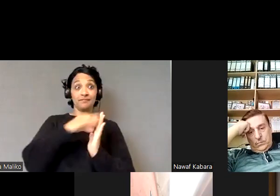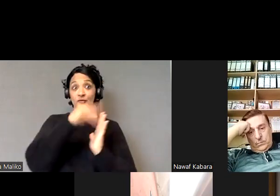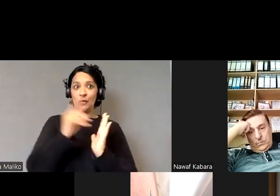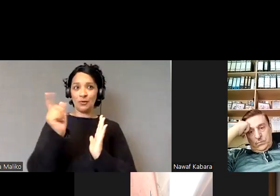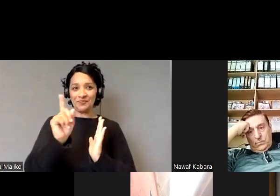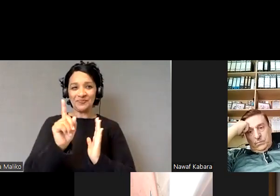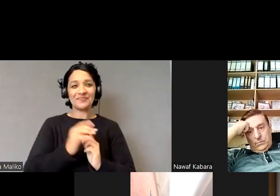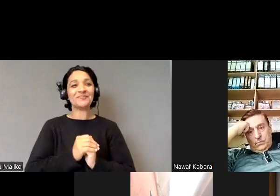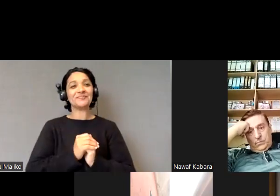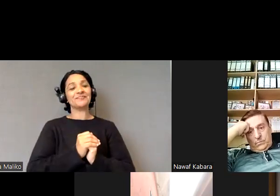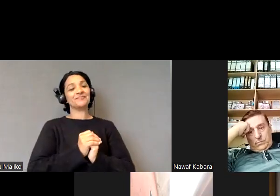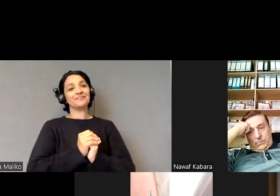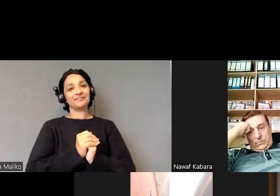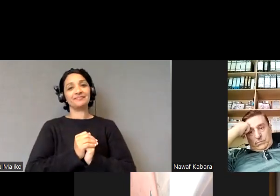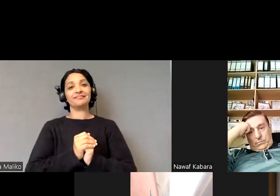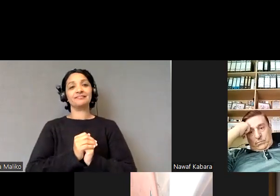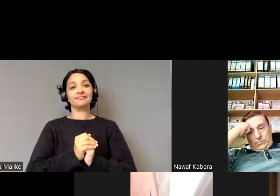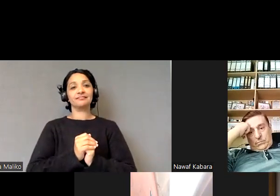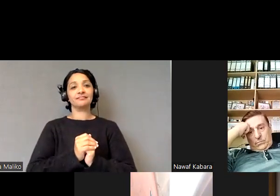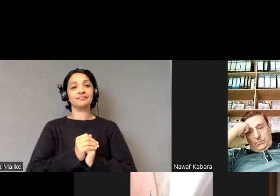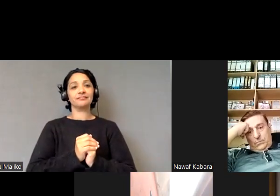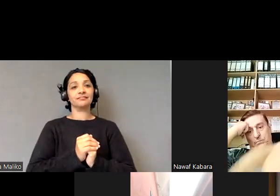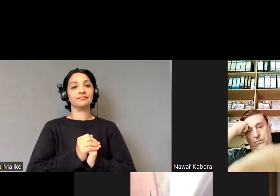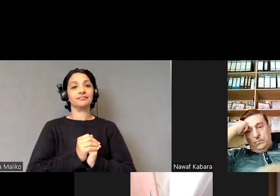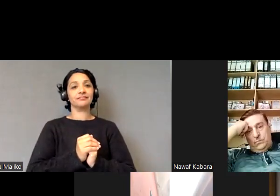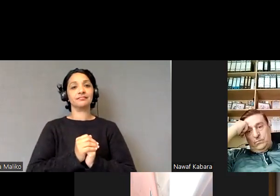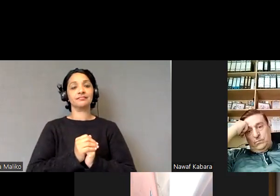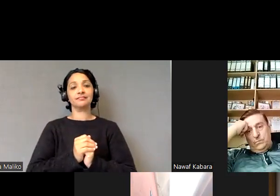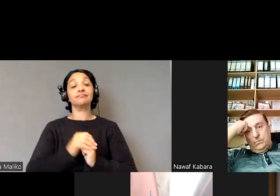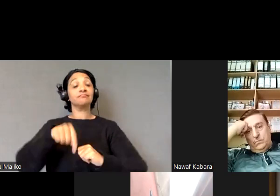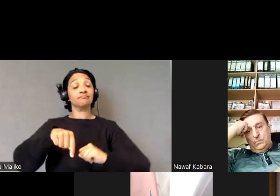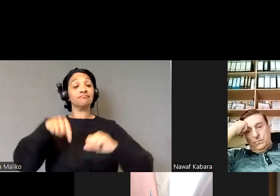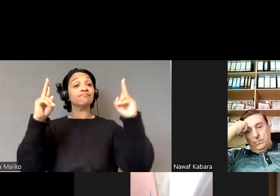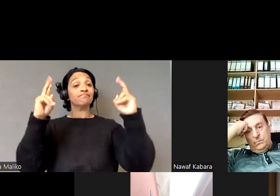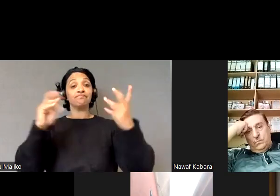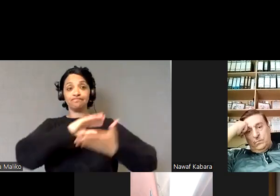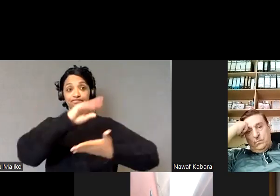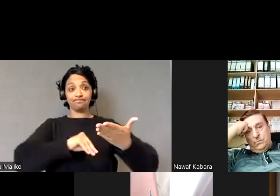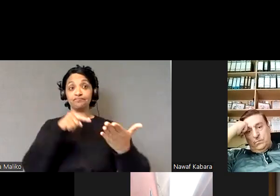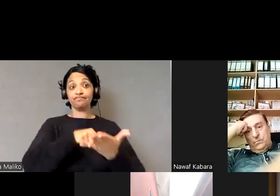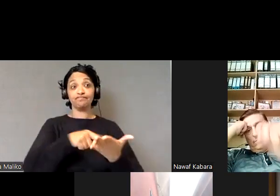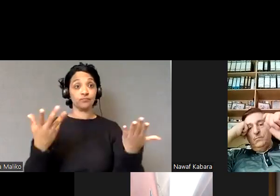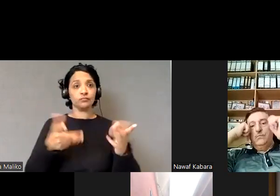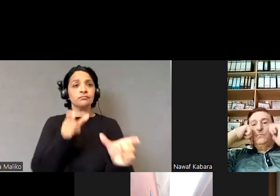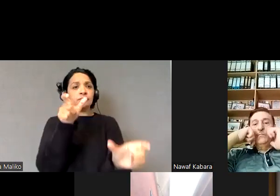So indeed we recently undertook a report, the title of the report is the situations of persons with